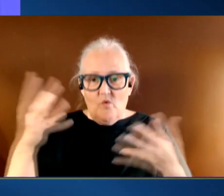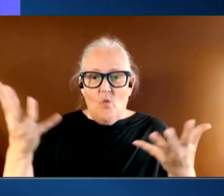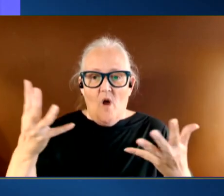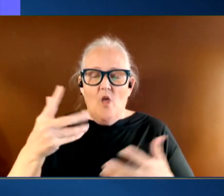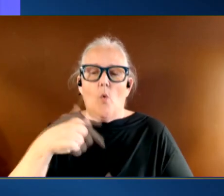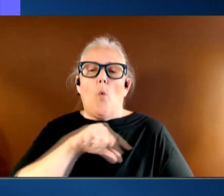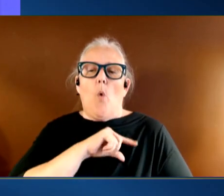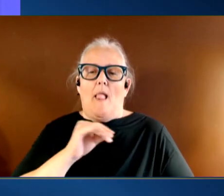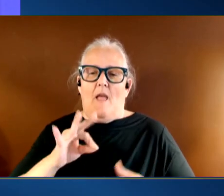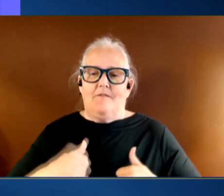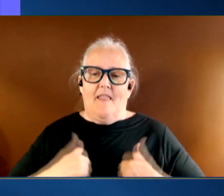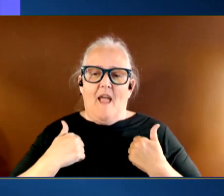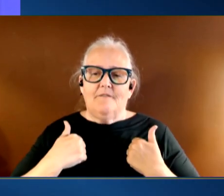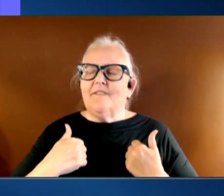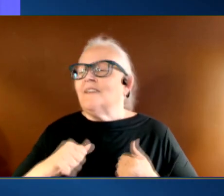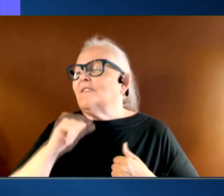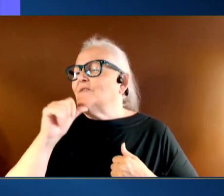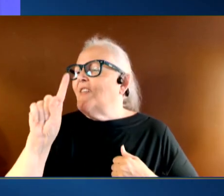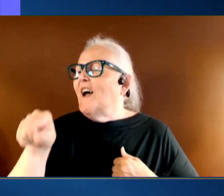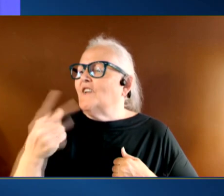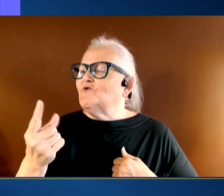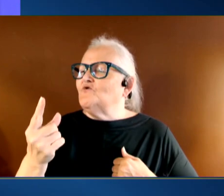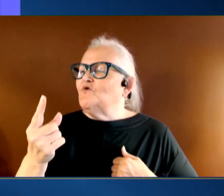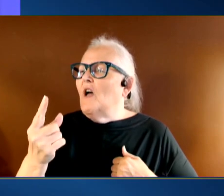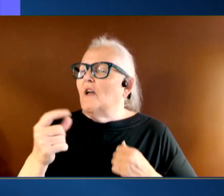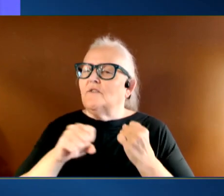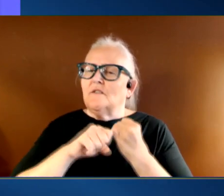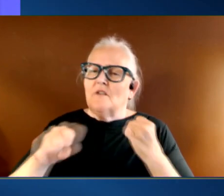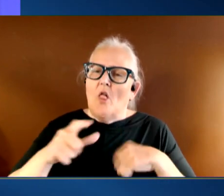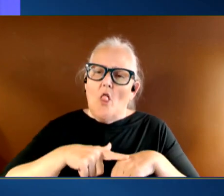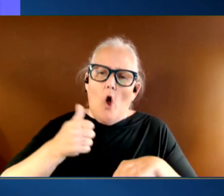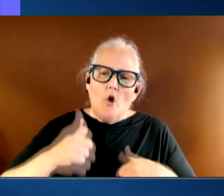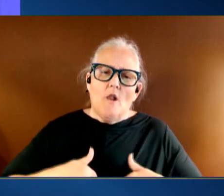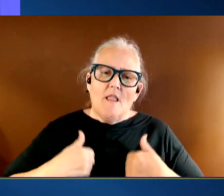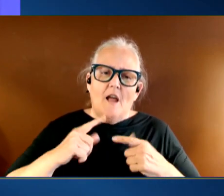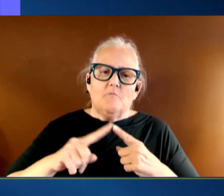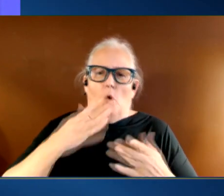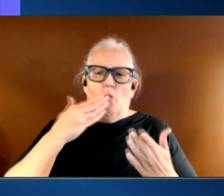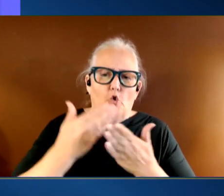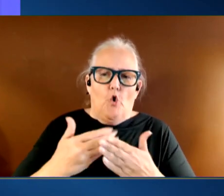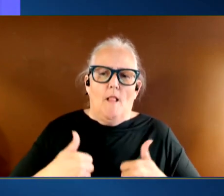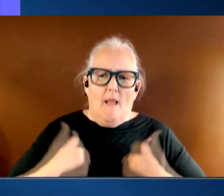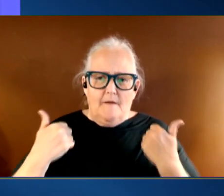advancing and expanding the lifespan, but quality of life. And what a perfect segue into the second